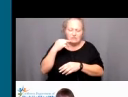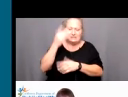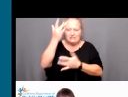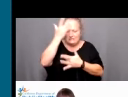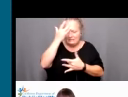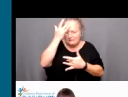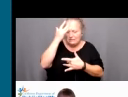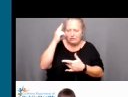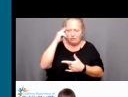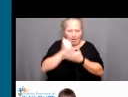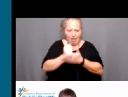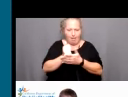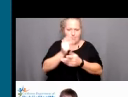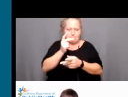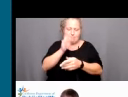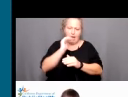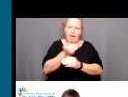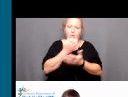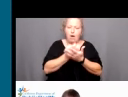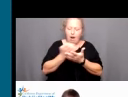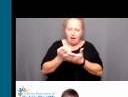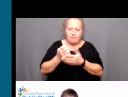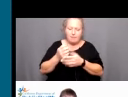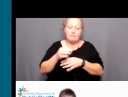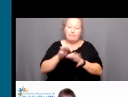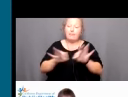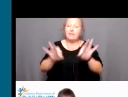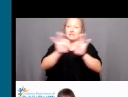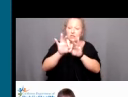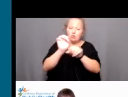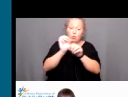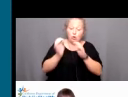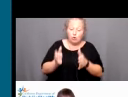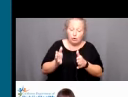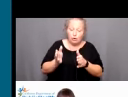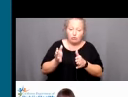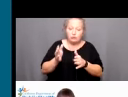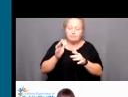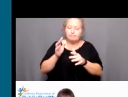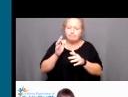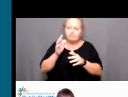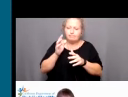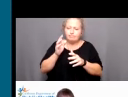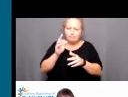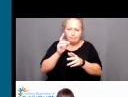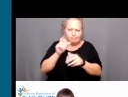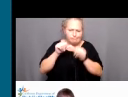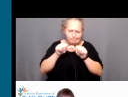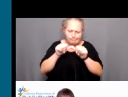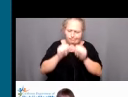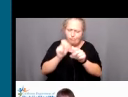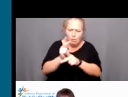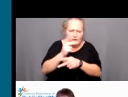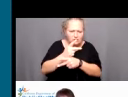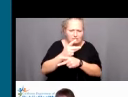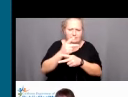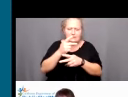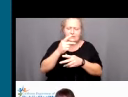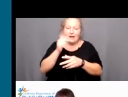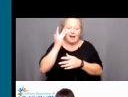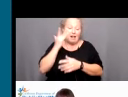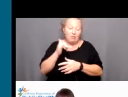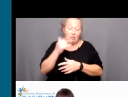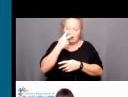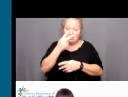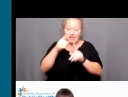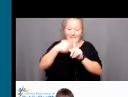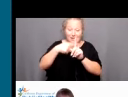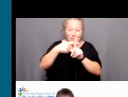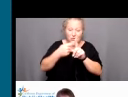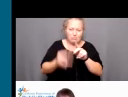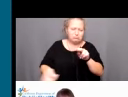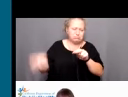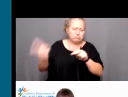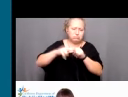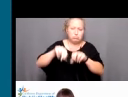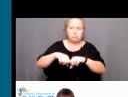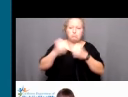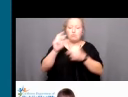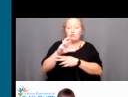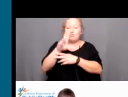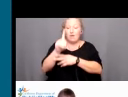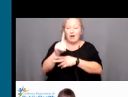our economy. These essential workers maintain productivity, while California saw record breaking temperatures and heat